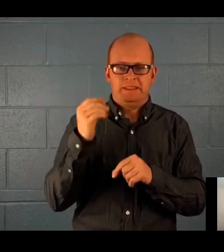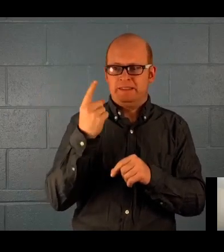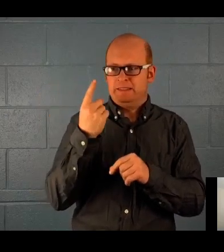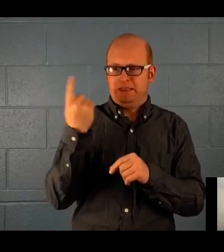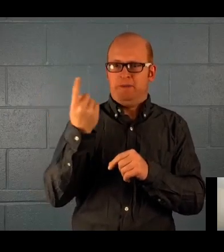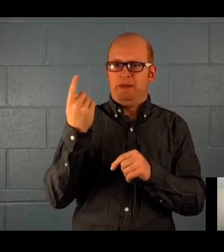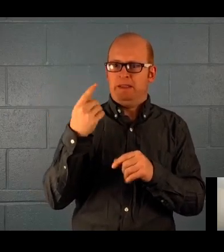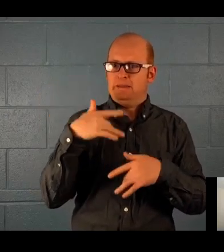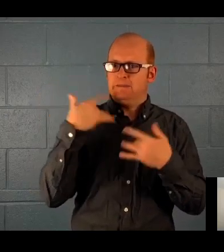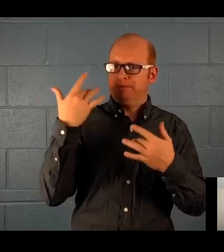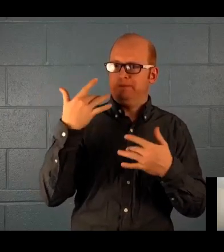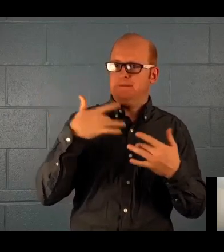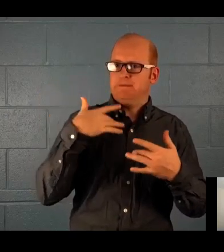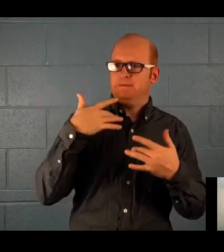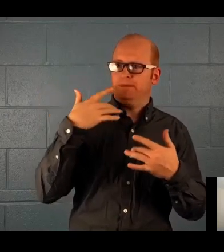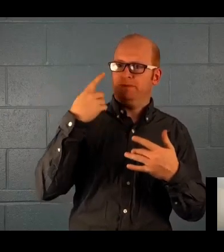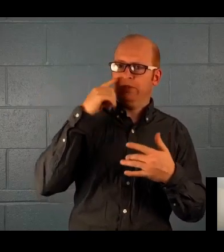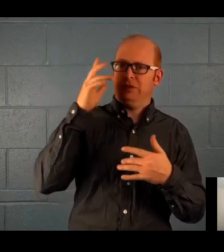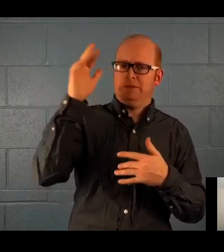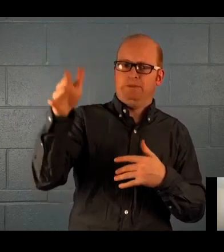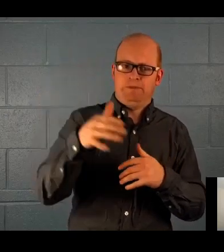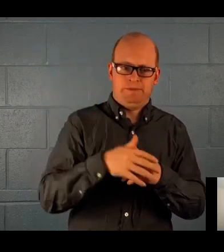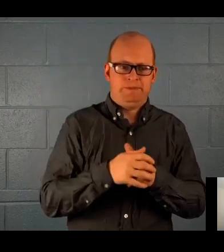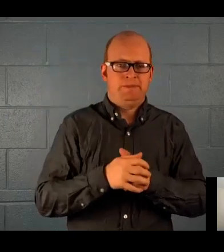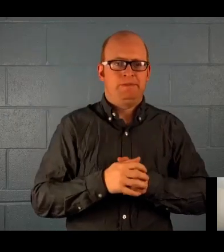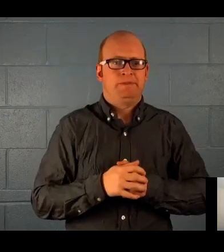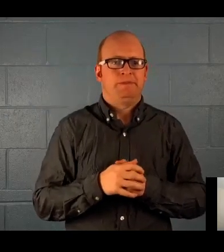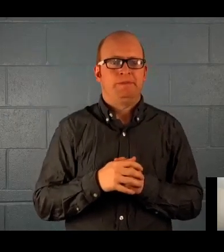and it's something that's certainly on the horizon. Thank you so much for your time.